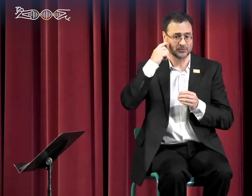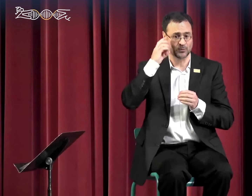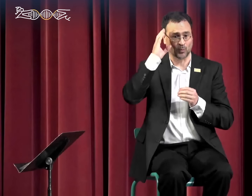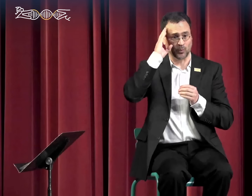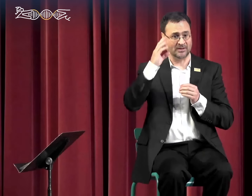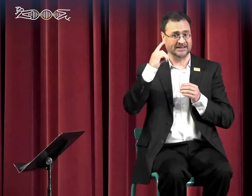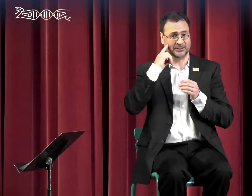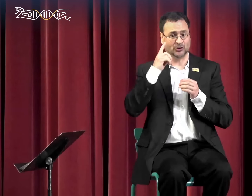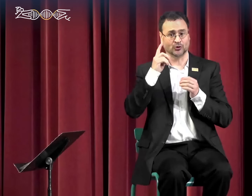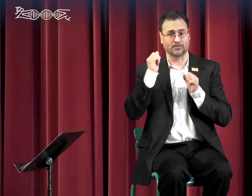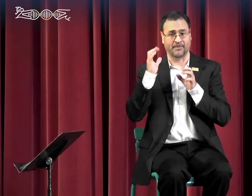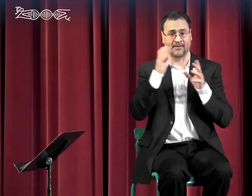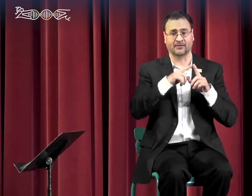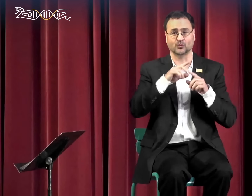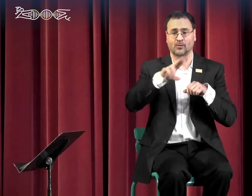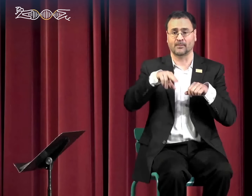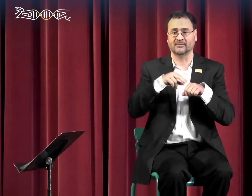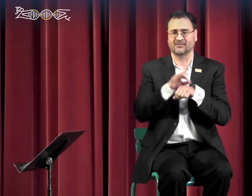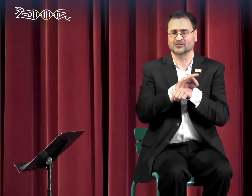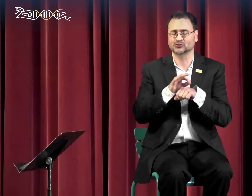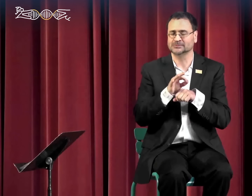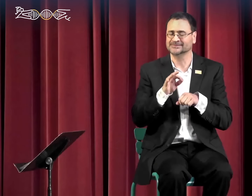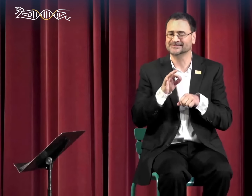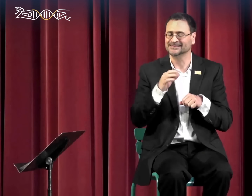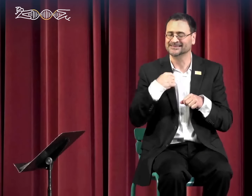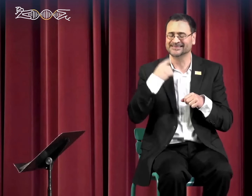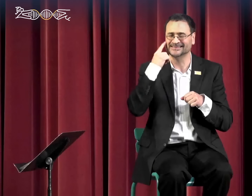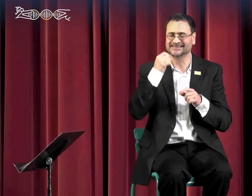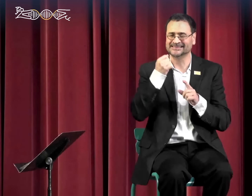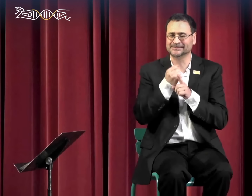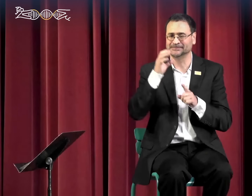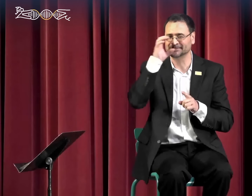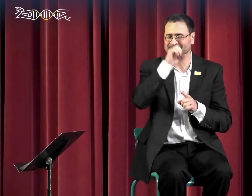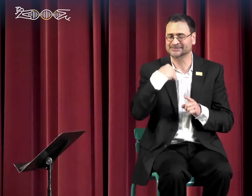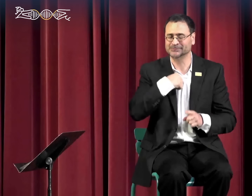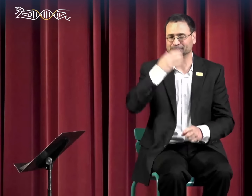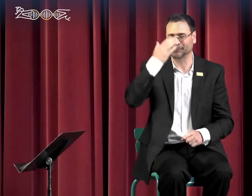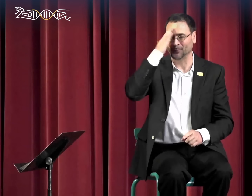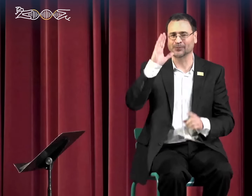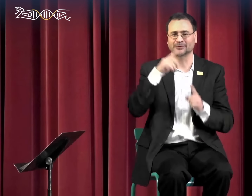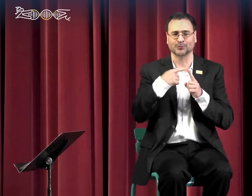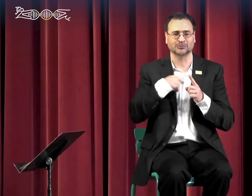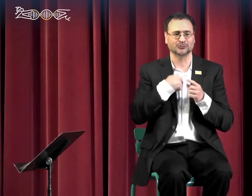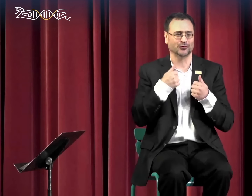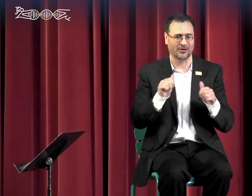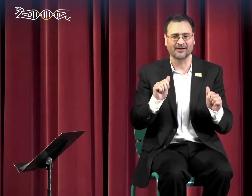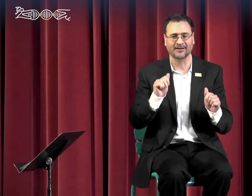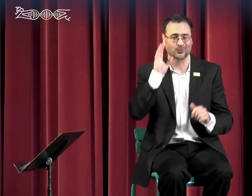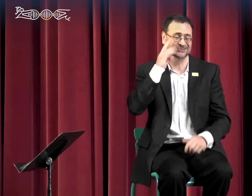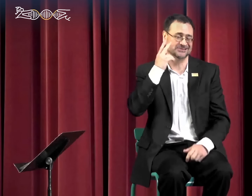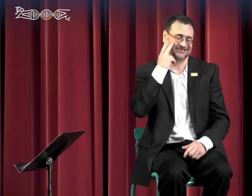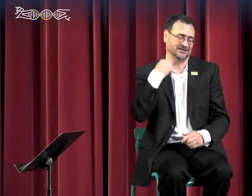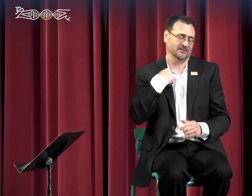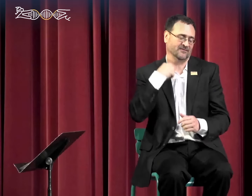it will mean that you will be cured or that you will be hearing. It's a hit or miss process.